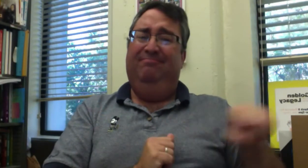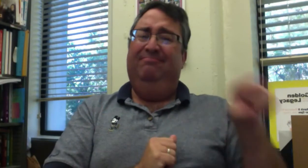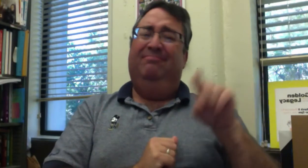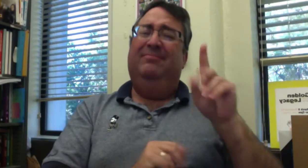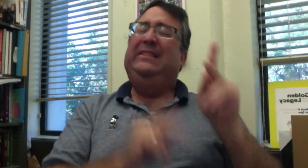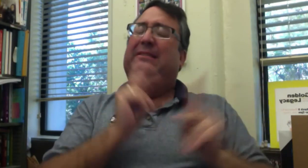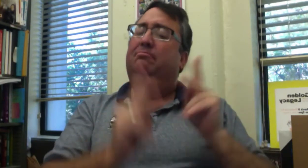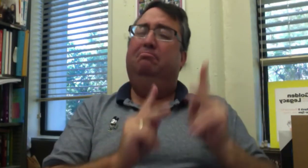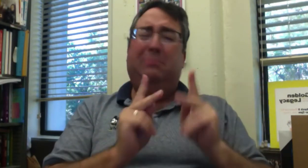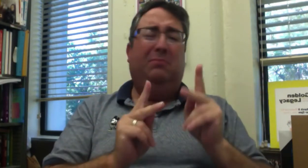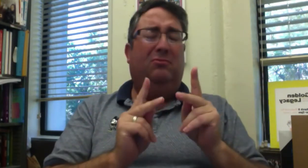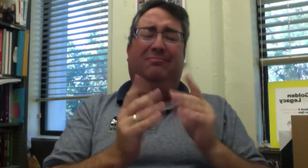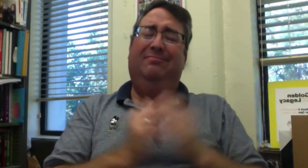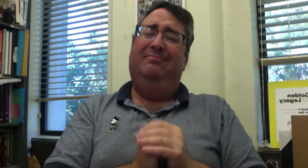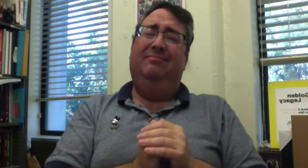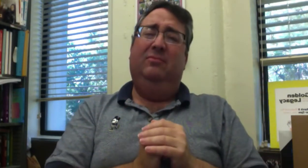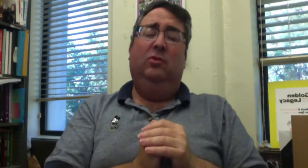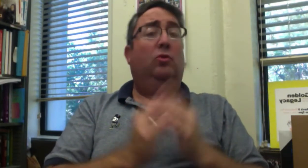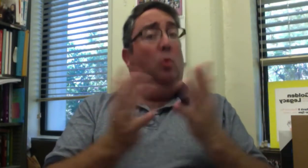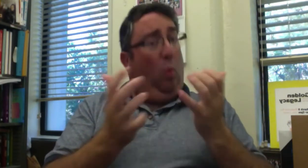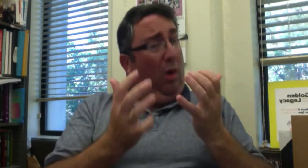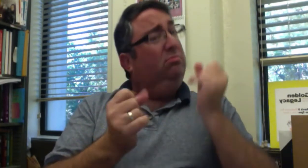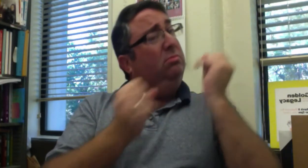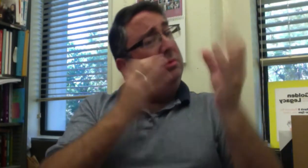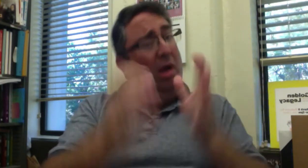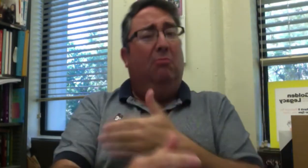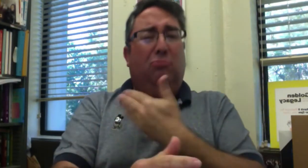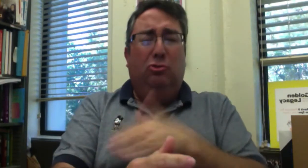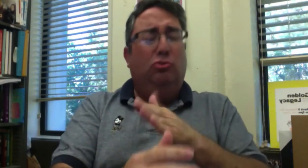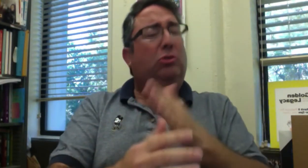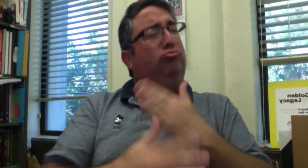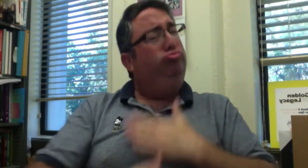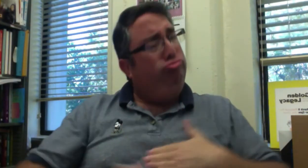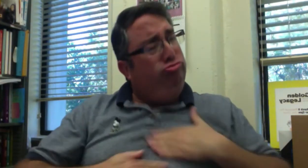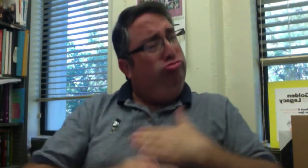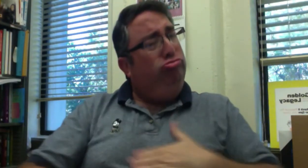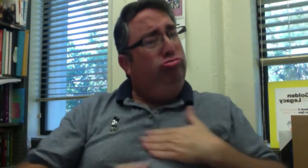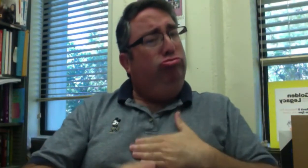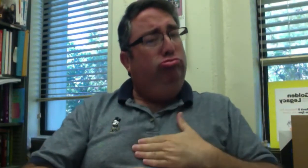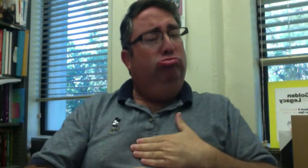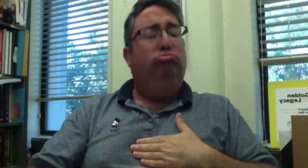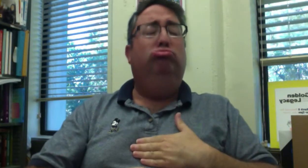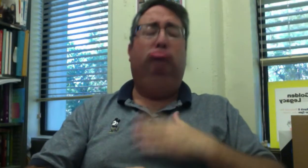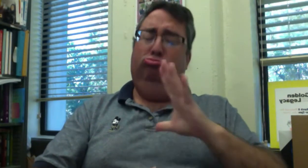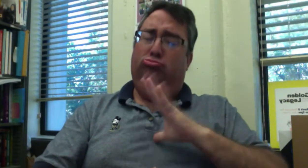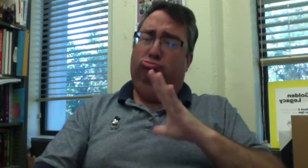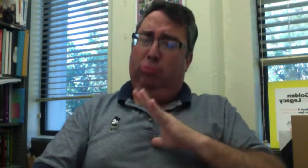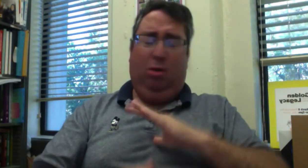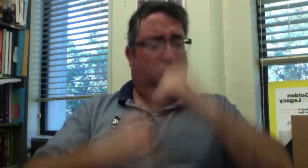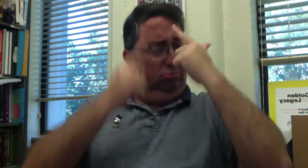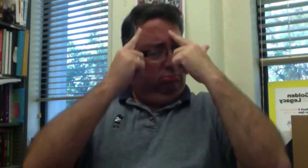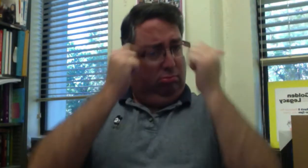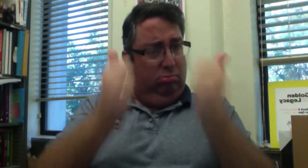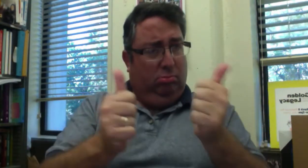If these people want to sign to Hearing songs, that's up to them.